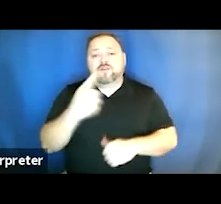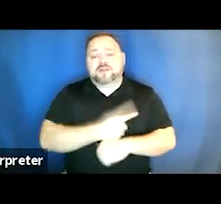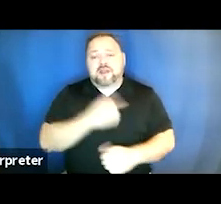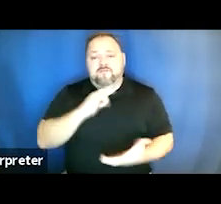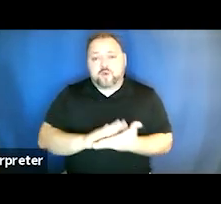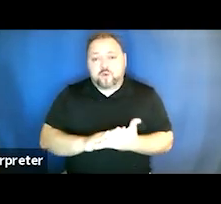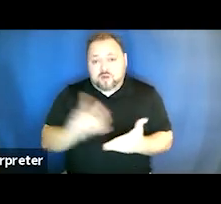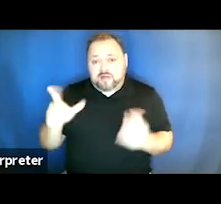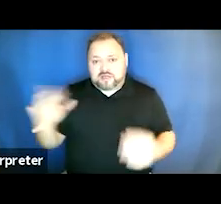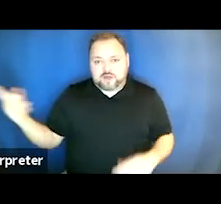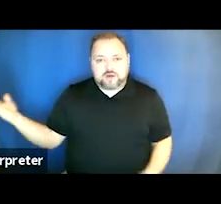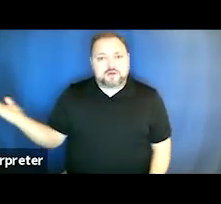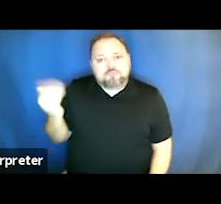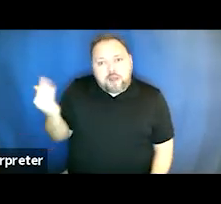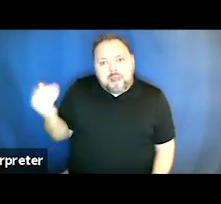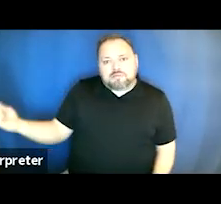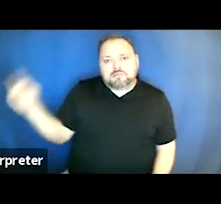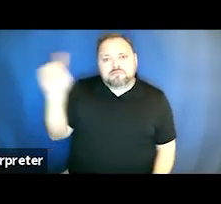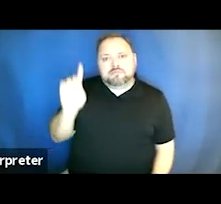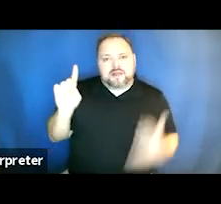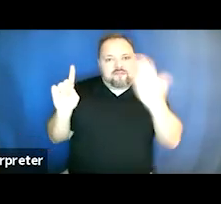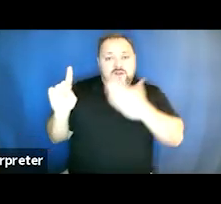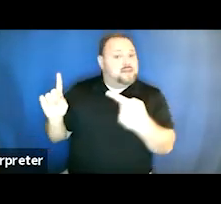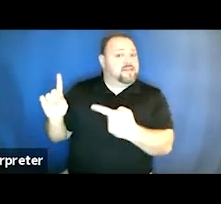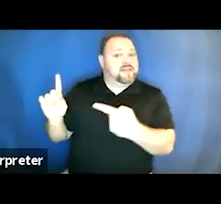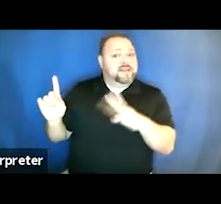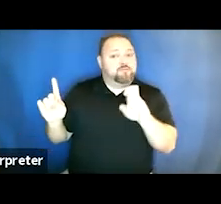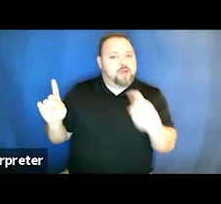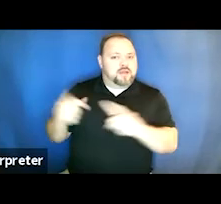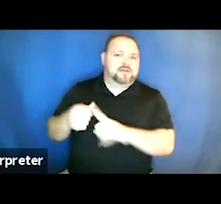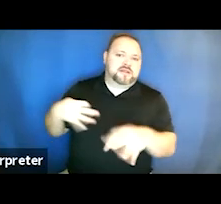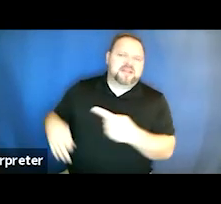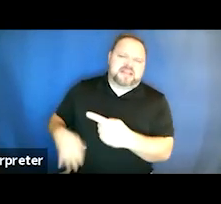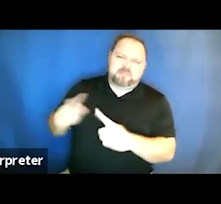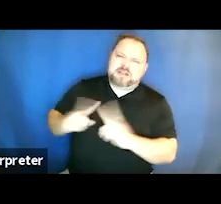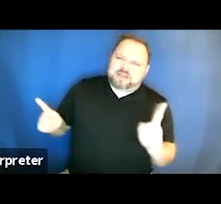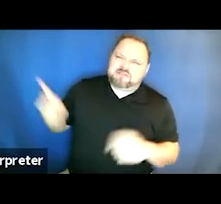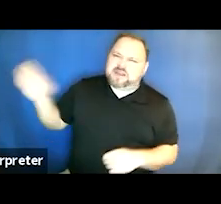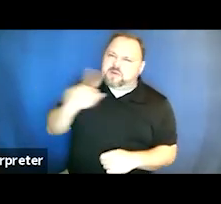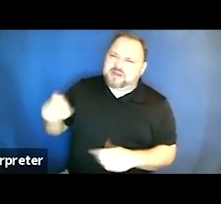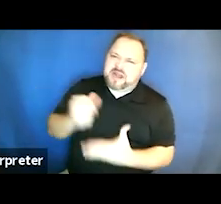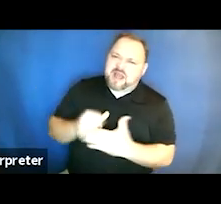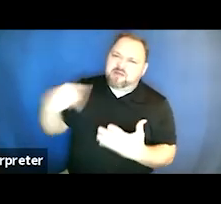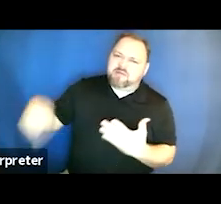the teacher brought me up to the front of the classroom and said this is Brett, and explained how he's a little bit different, and he's going to need some help, and blah, blah, blah.